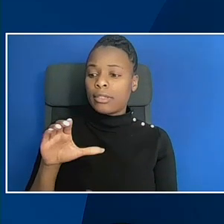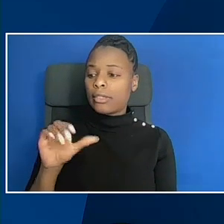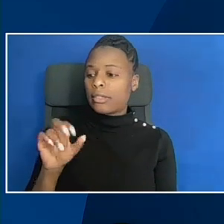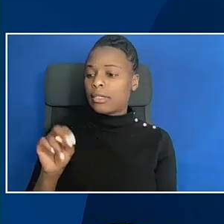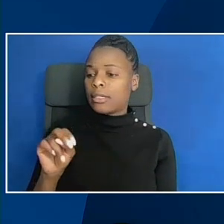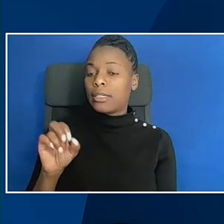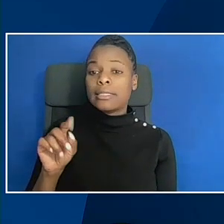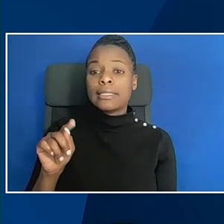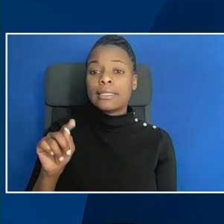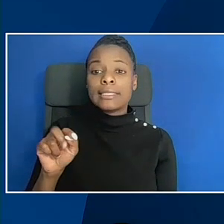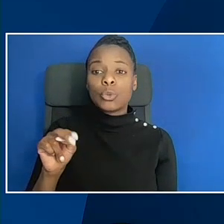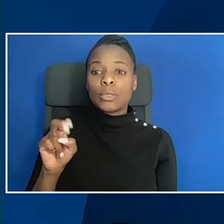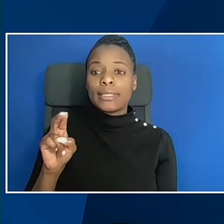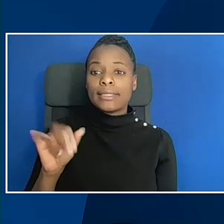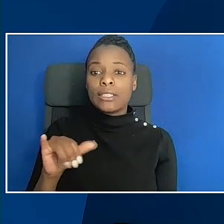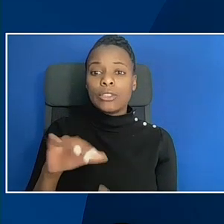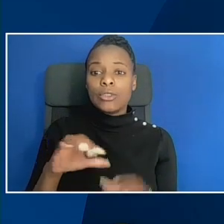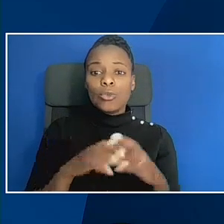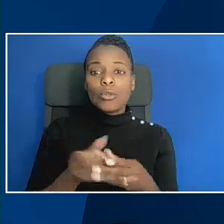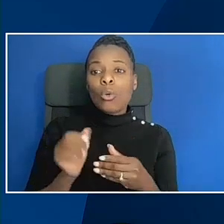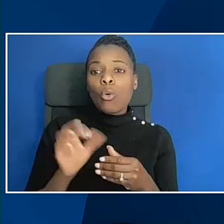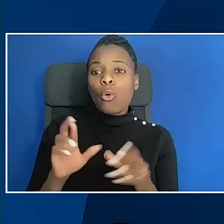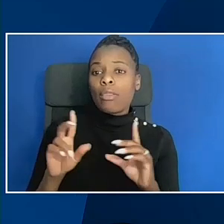In this case, it is amongst constituency